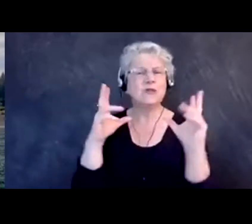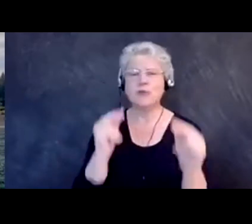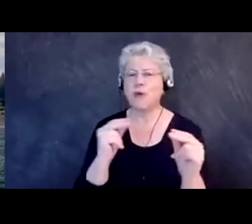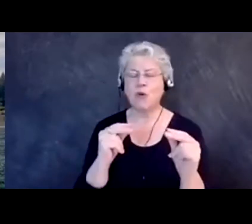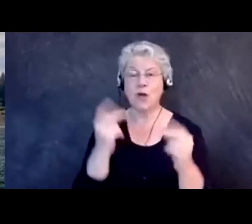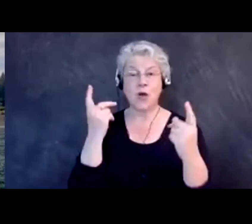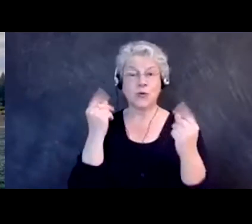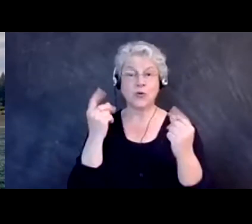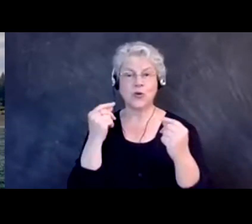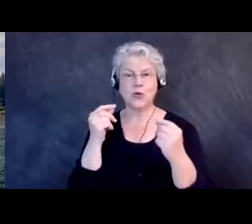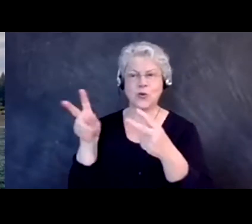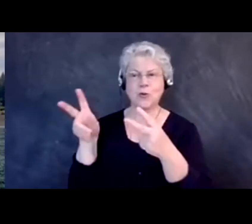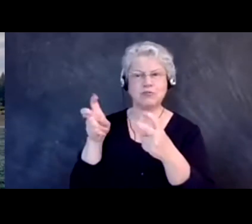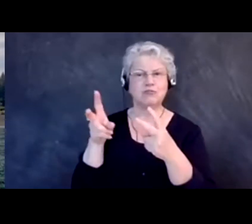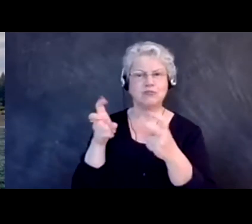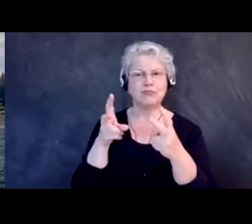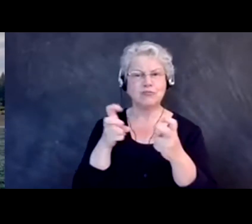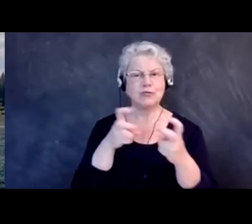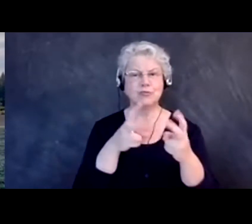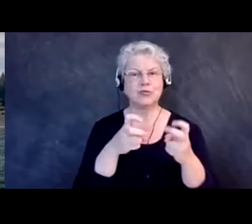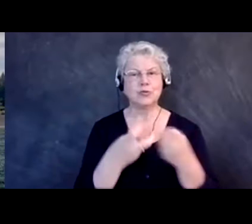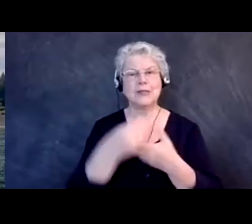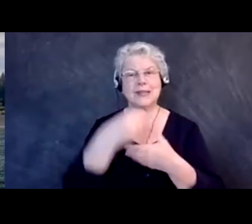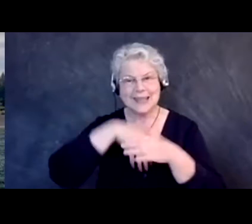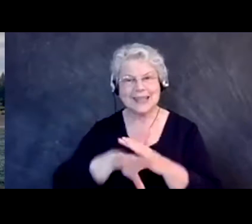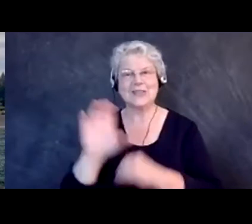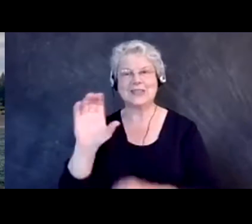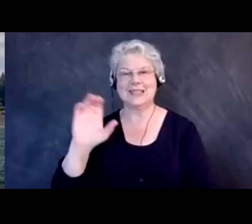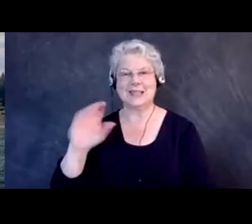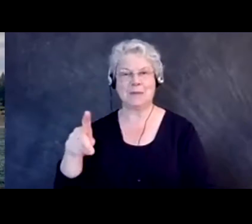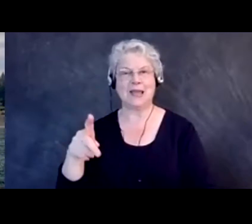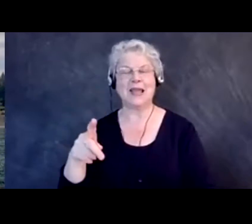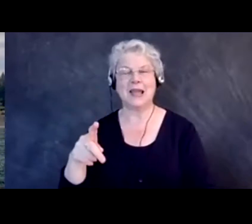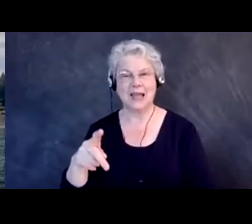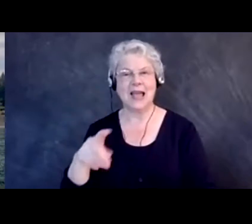clips from each of the plans for your CCP, and you have to note, “well, this came from